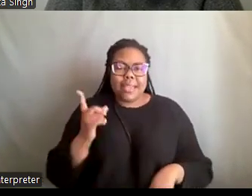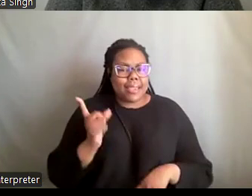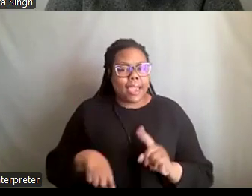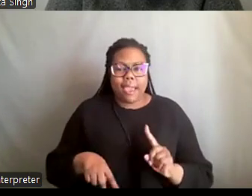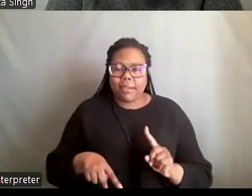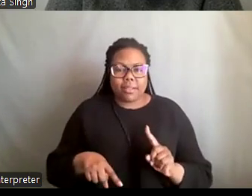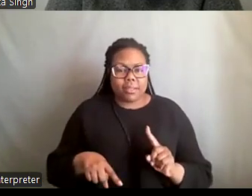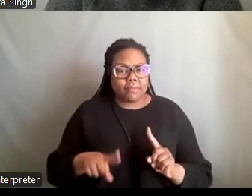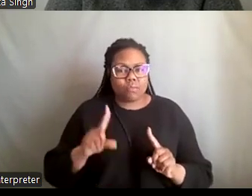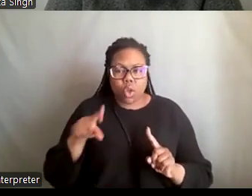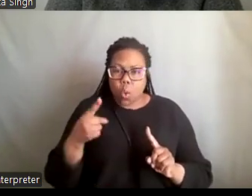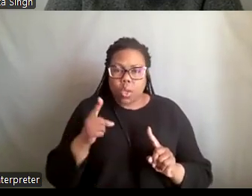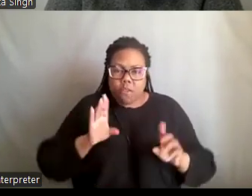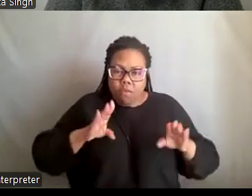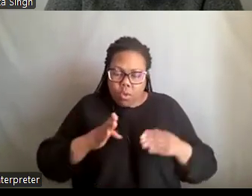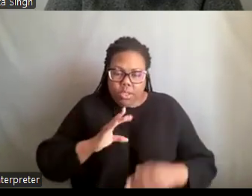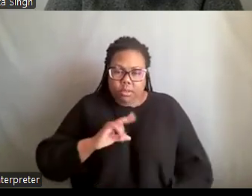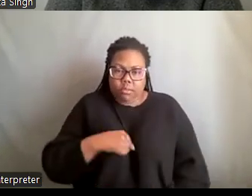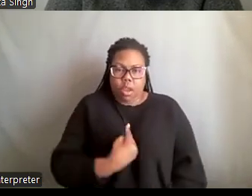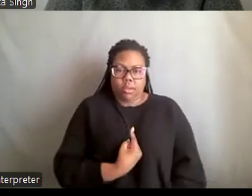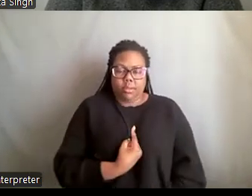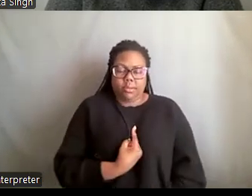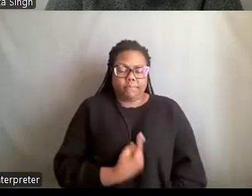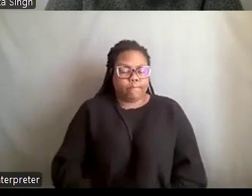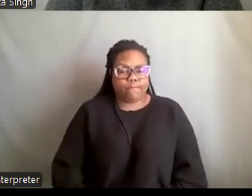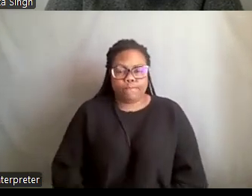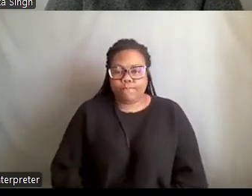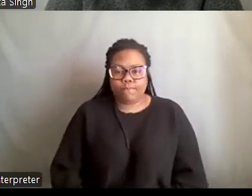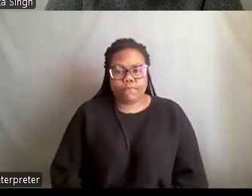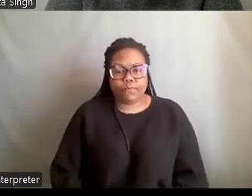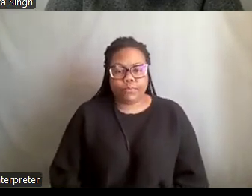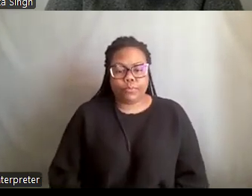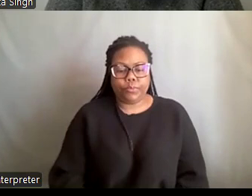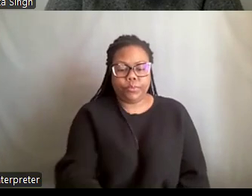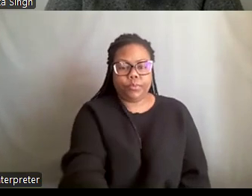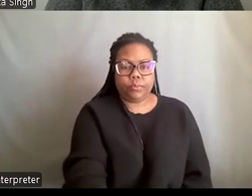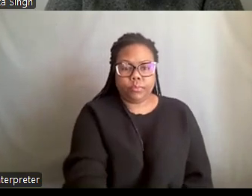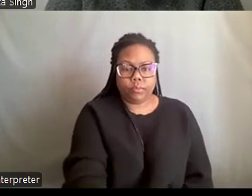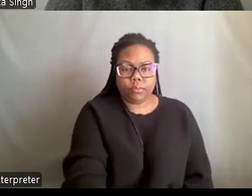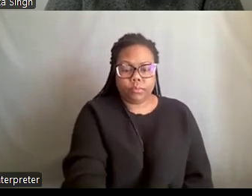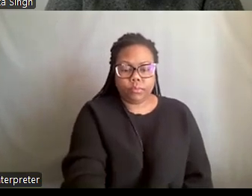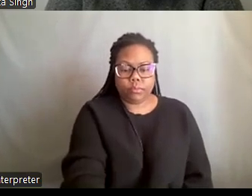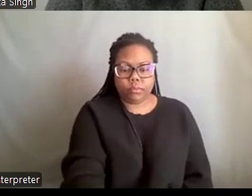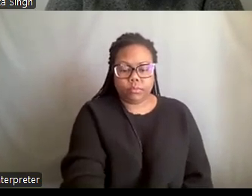cross-movement. It cannot just be about us.